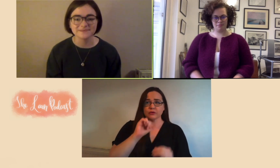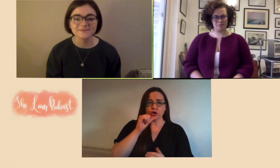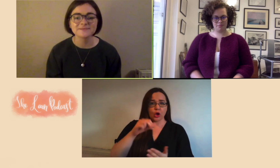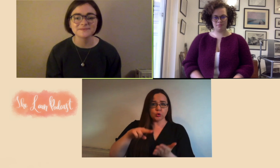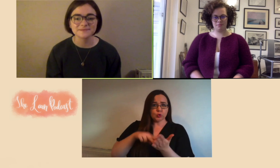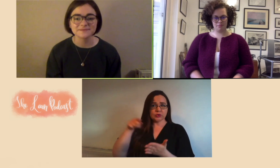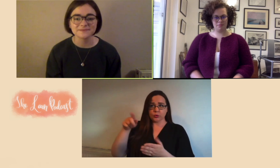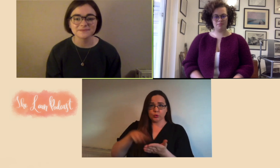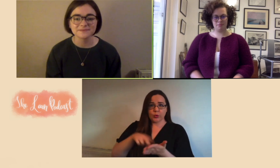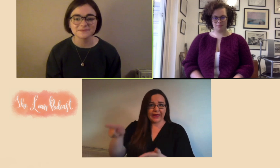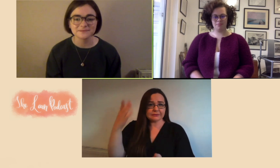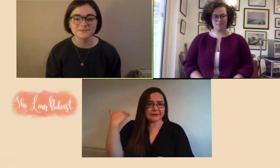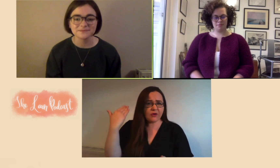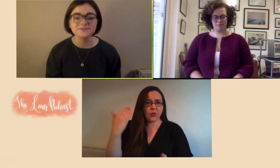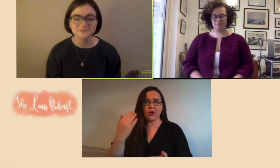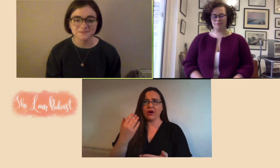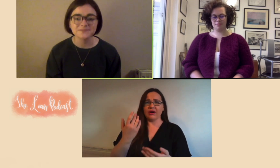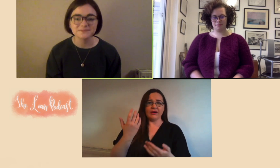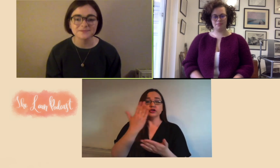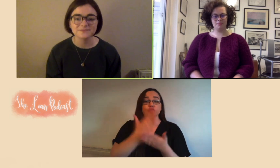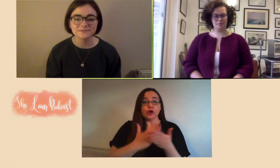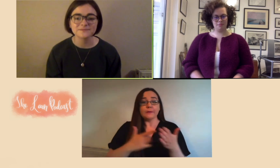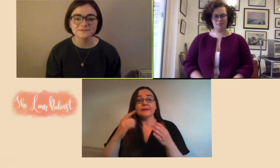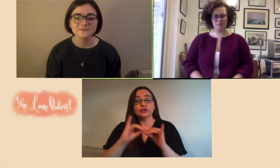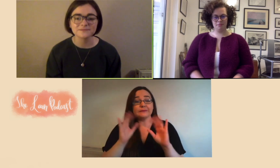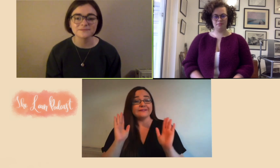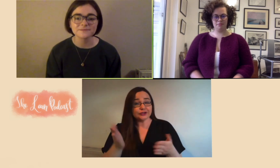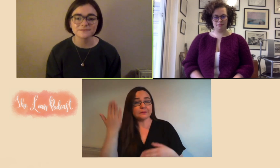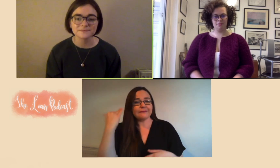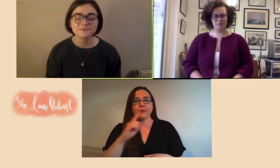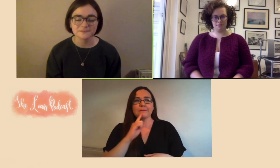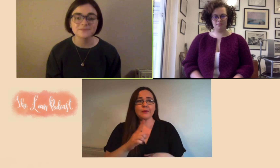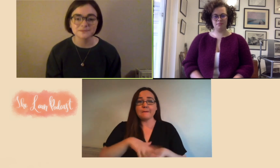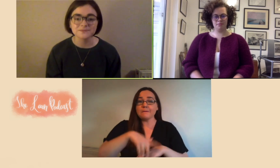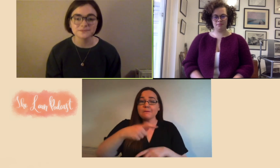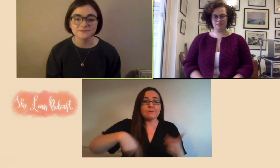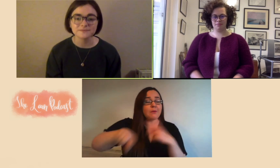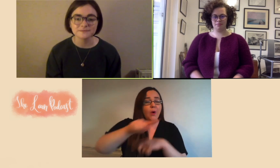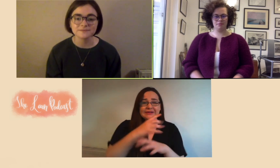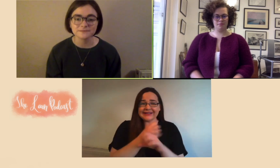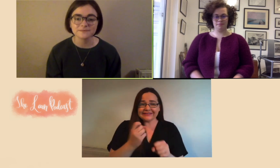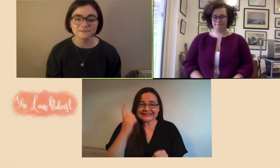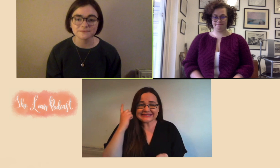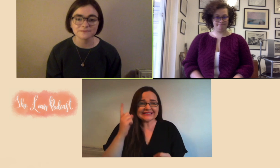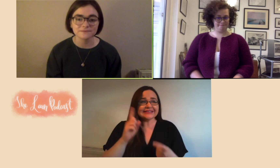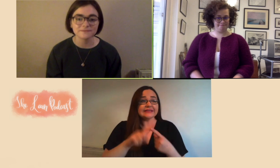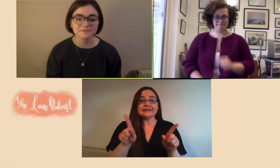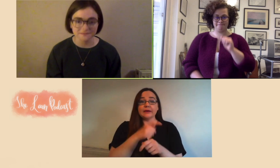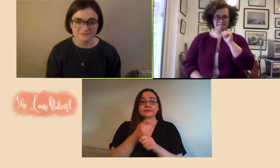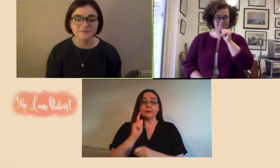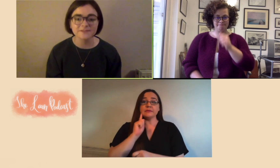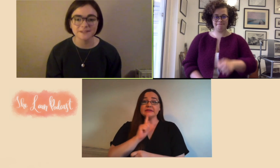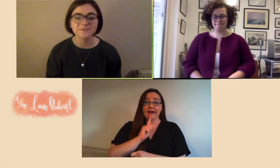Like interpreters hadn't used that before? Well, some interpreters had experience in that, but for the majority of them they hadn't any experience remote interpreting.